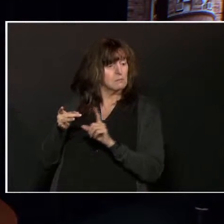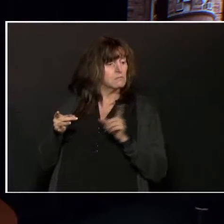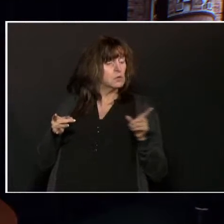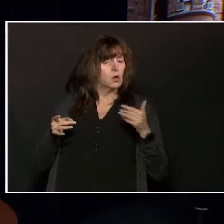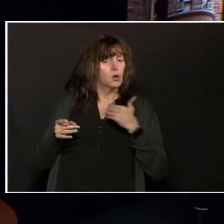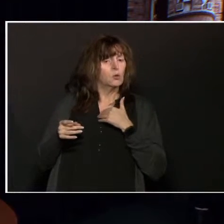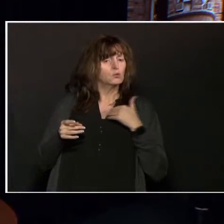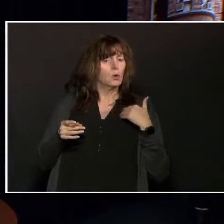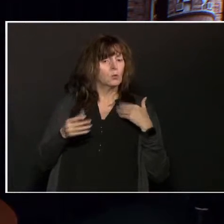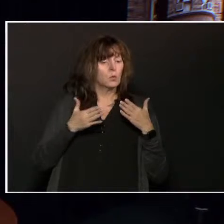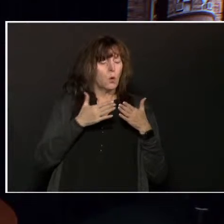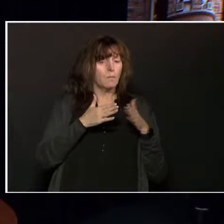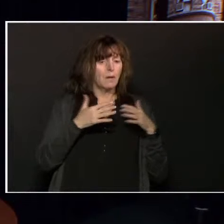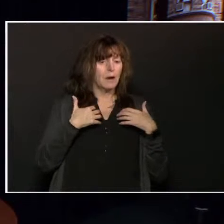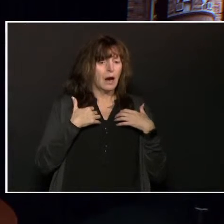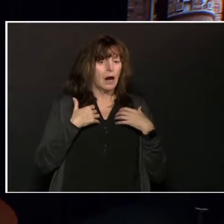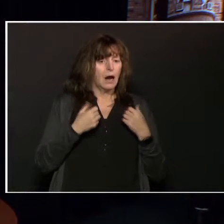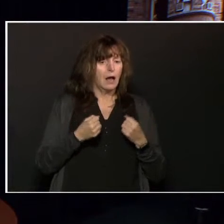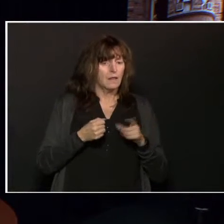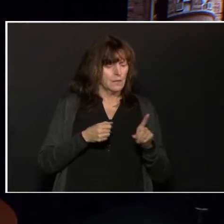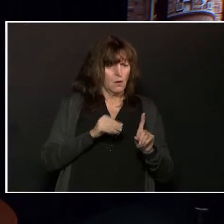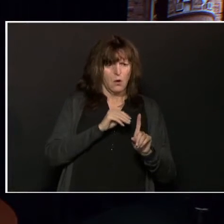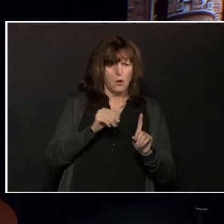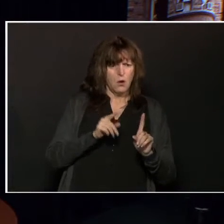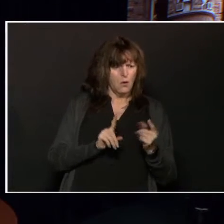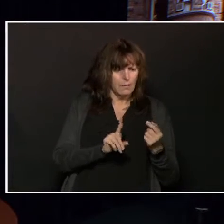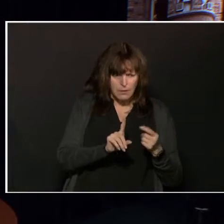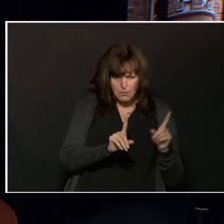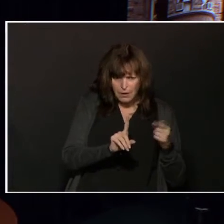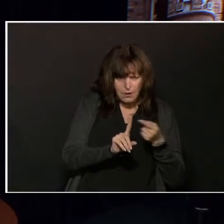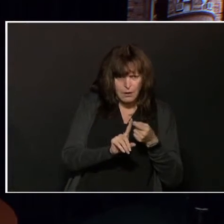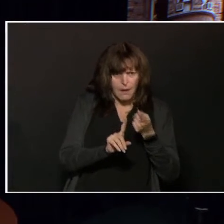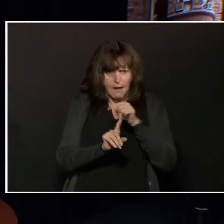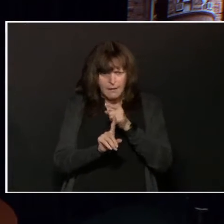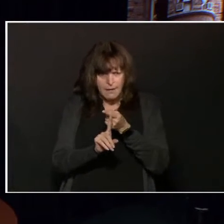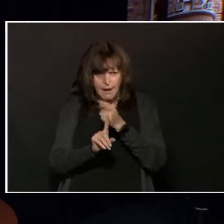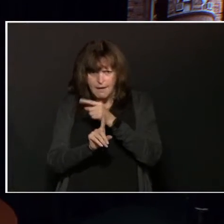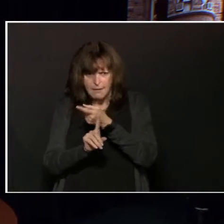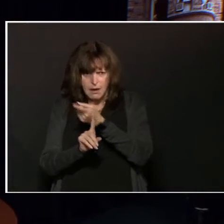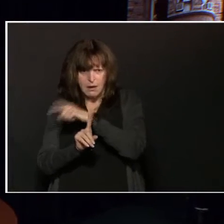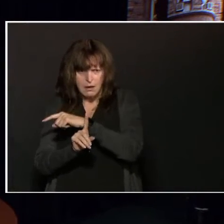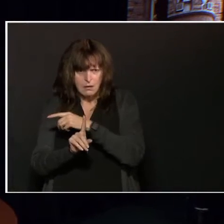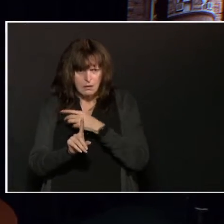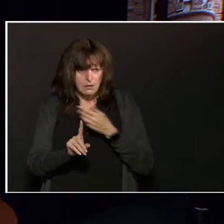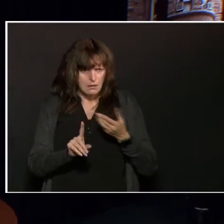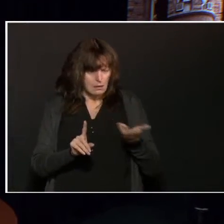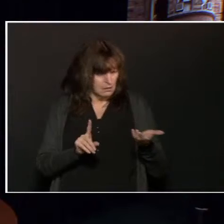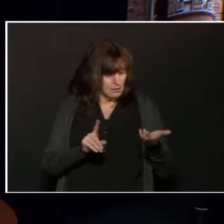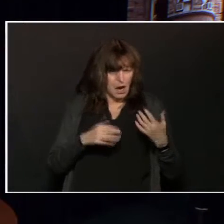MUCH LOWER RATE OF CASES THEY STARTED THEIR STARTED THEIR LOCK DOWN BELOW A HUNDRED STARTED THEIR LOCK DOWN BELOW A HUNDRED CASES HUNDRED CASES PER MILLION POPULATION HUNDRED CASES PER MILLION POPULATION AND